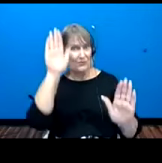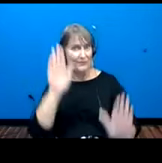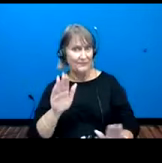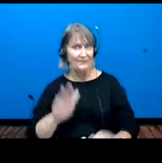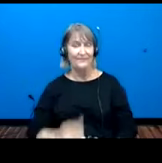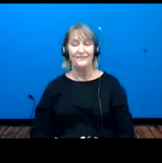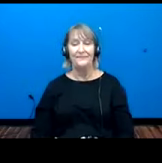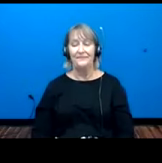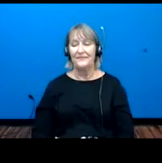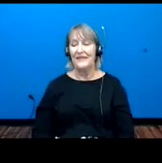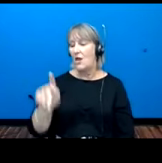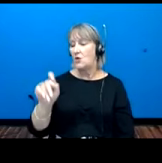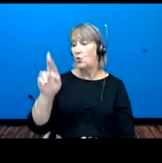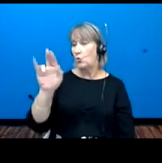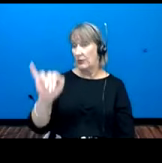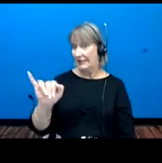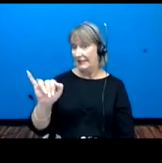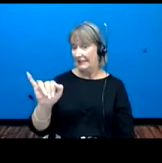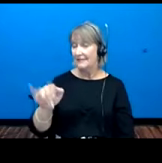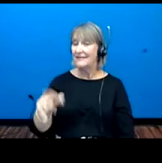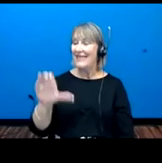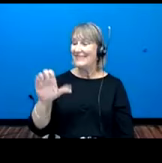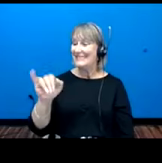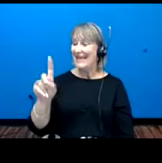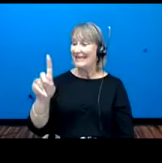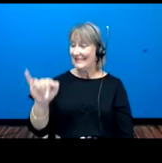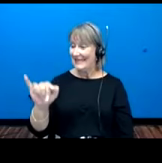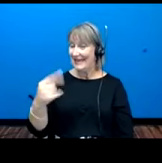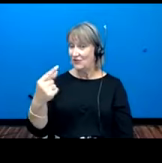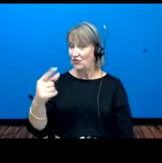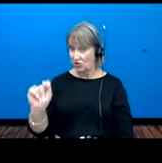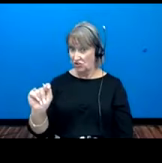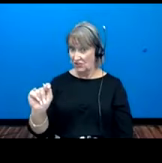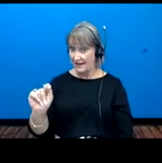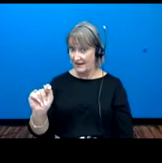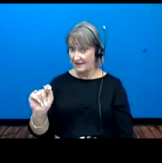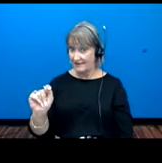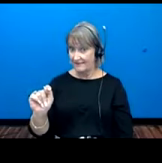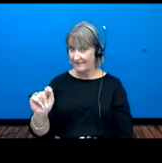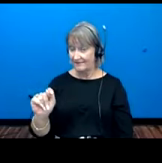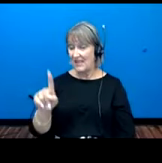Tori posted on the CIDI Georgia Tech account, the surveys that is in the chat as well.